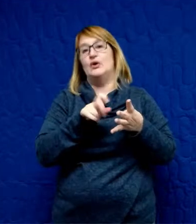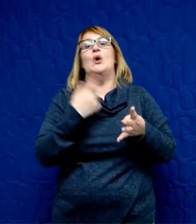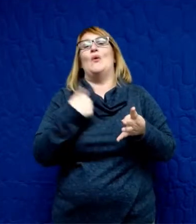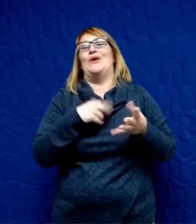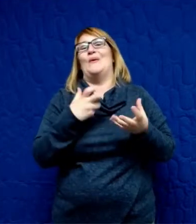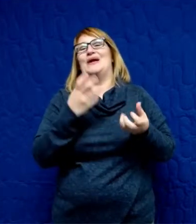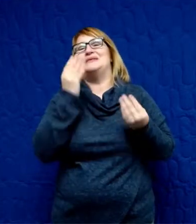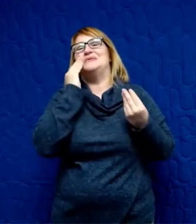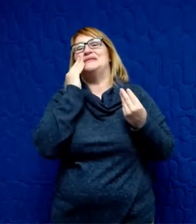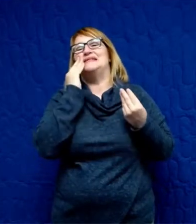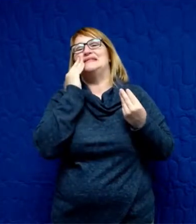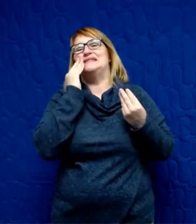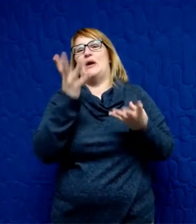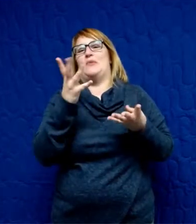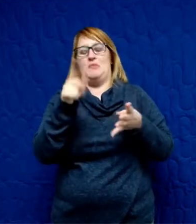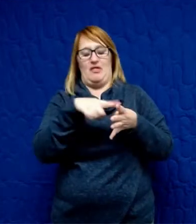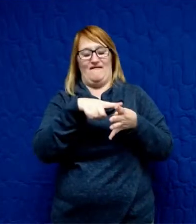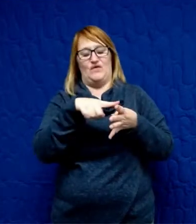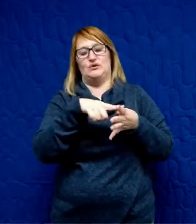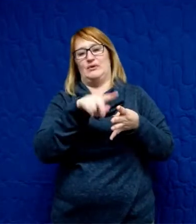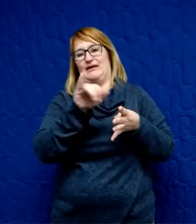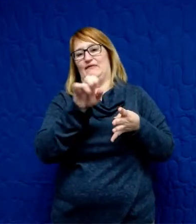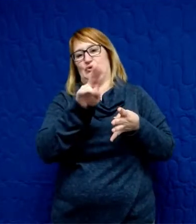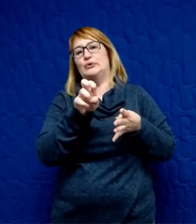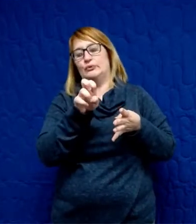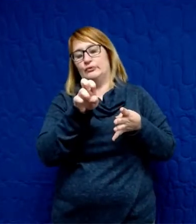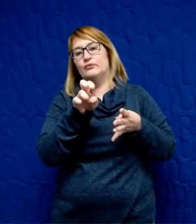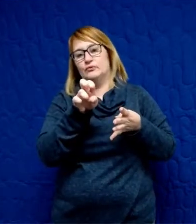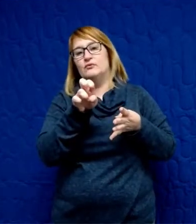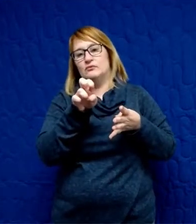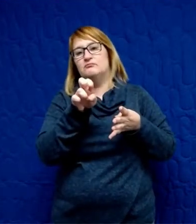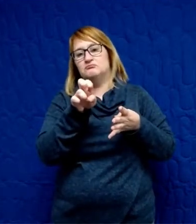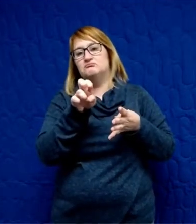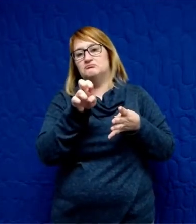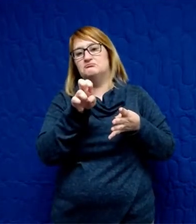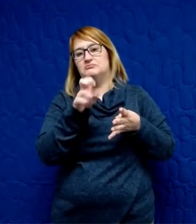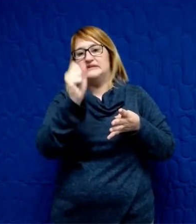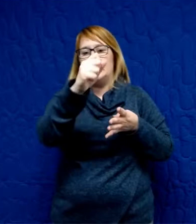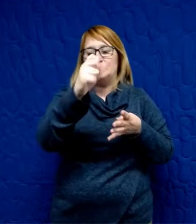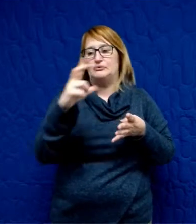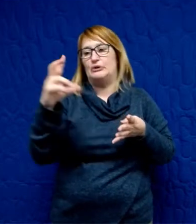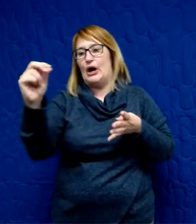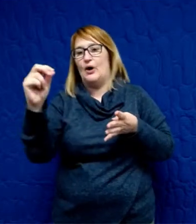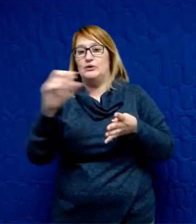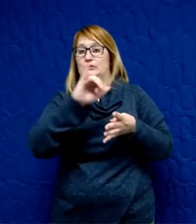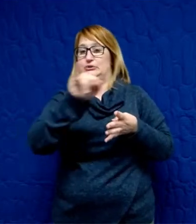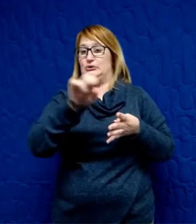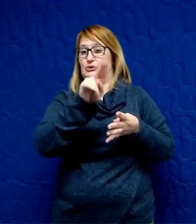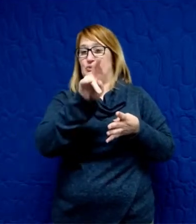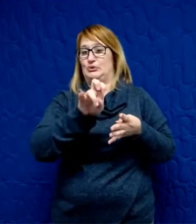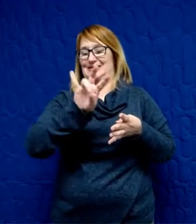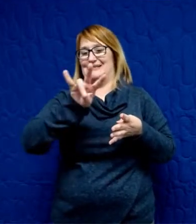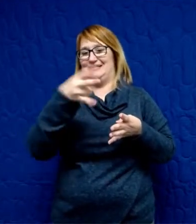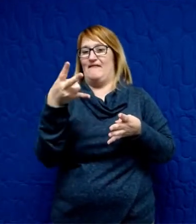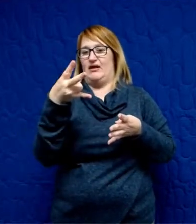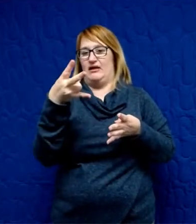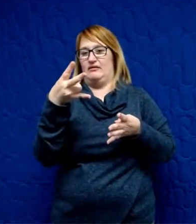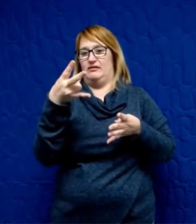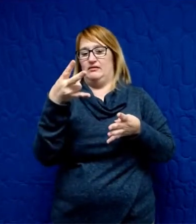during that first week of June so by June the 7th - which happens to be